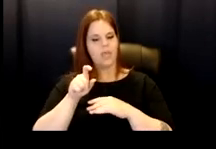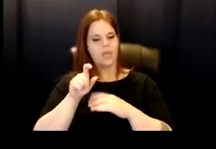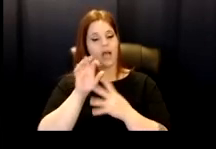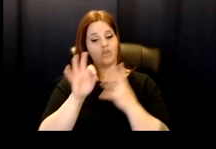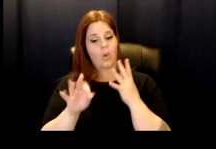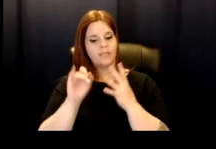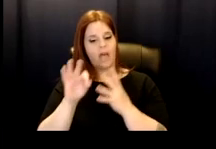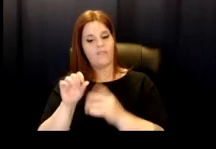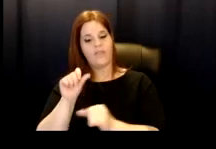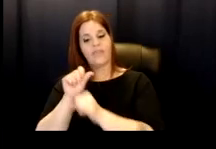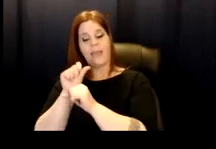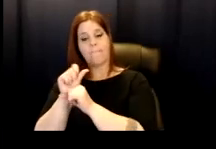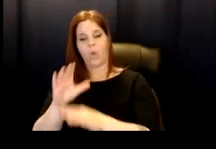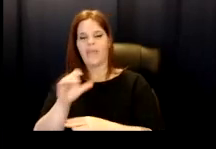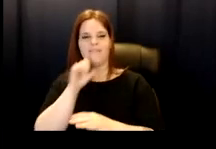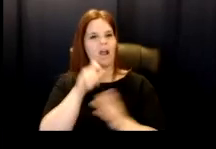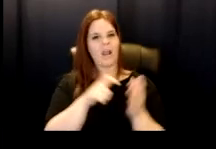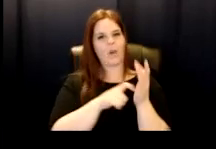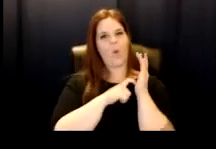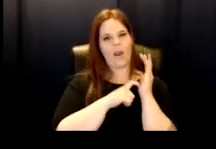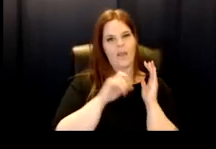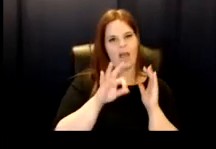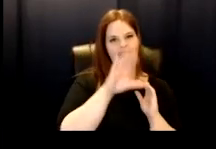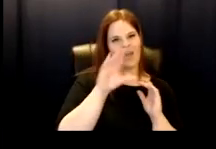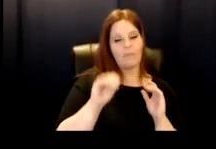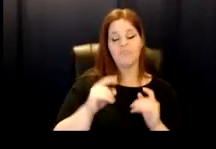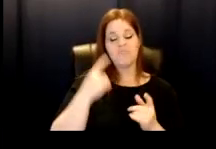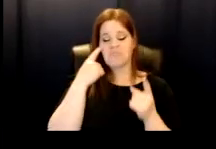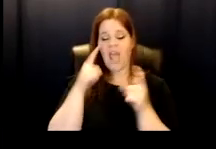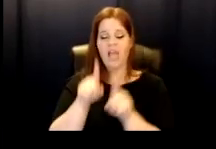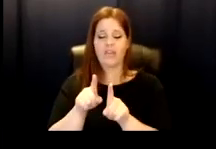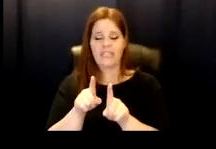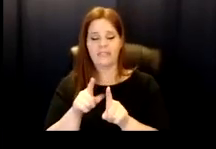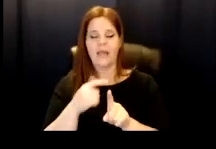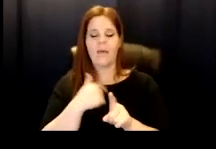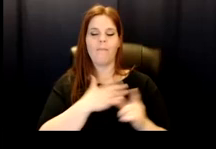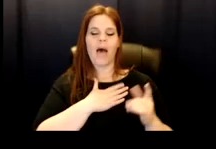employer. I totally agree. My concern comes with more and more employers shifting to either